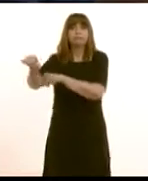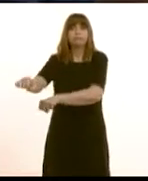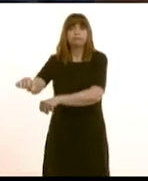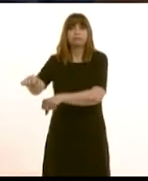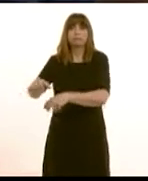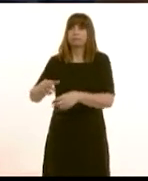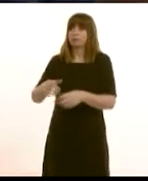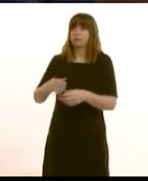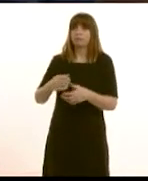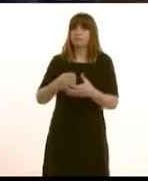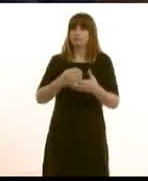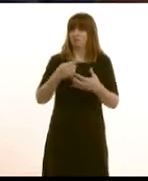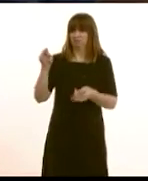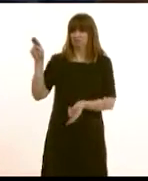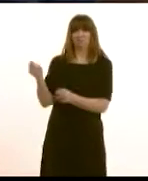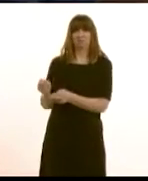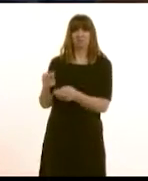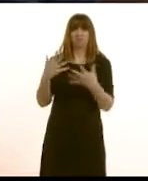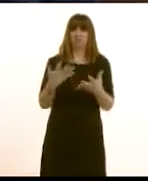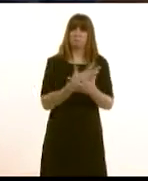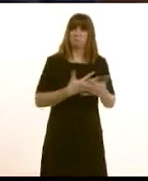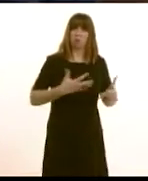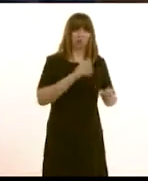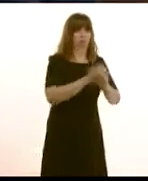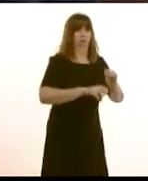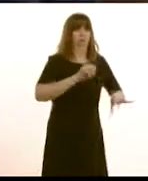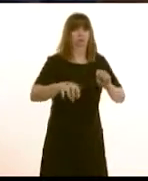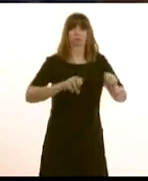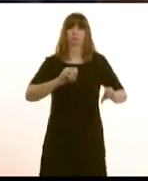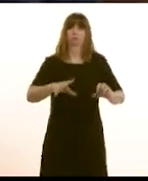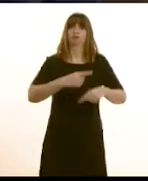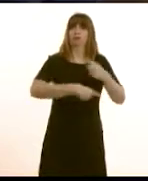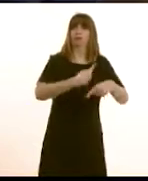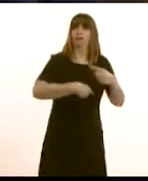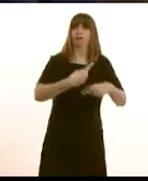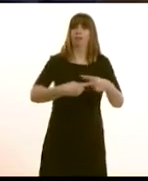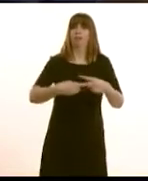recycled through other ways and in other containers. But it is important that people fully understand